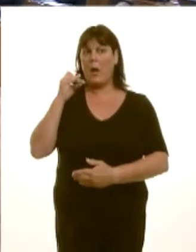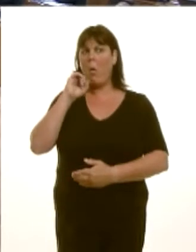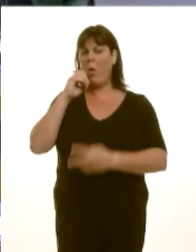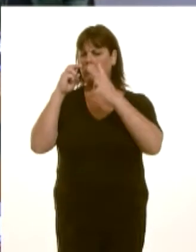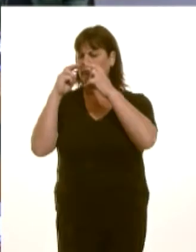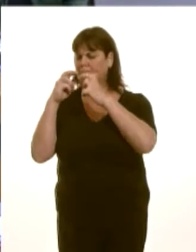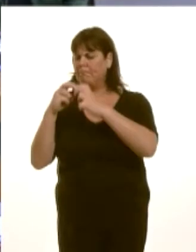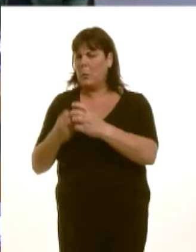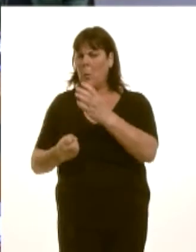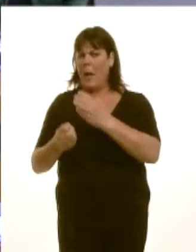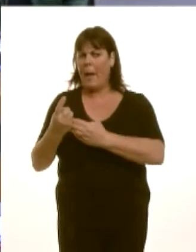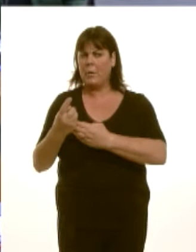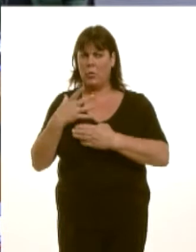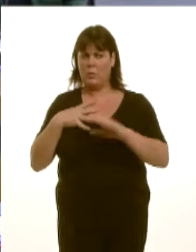My condolences go, of course, to the family.